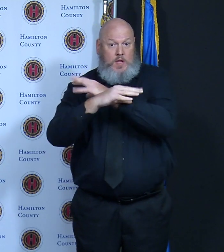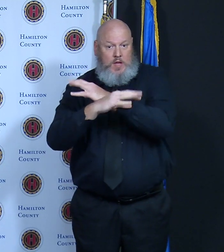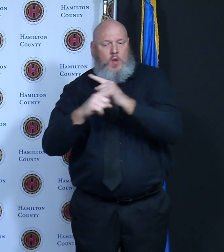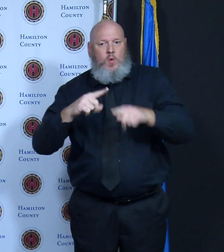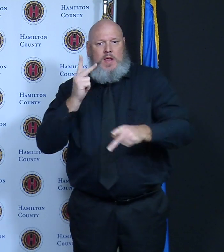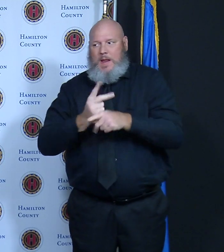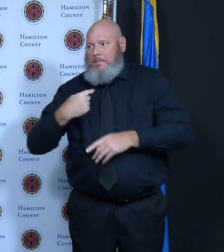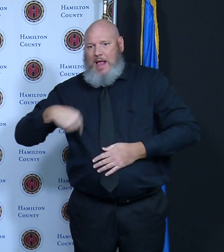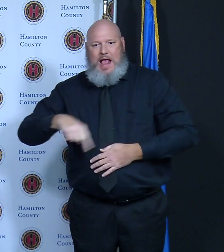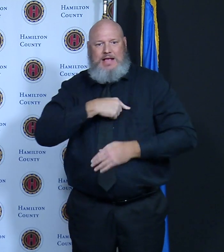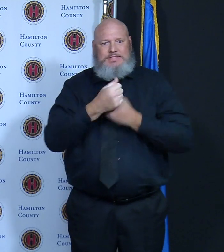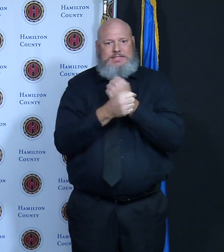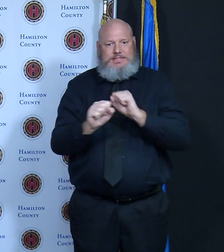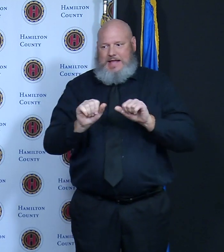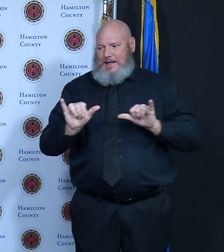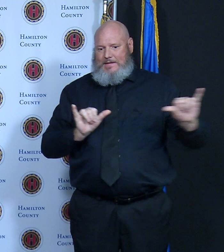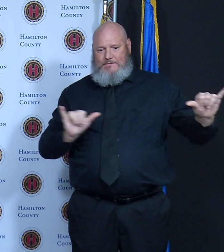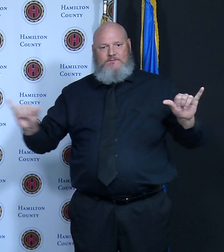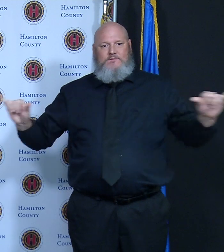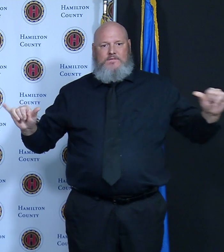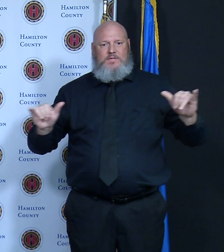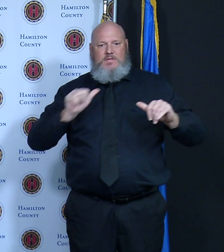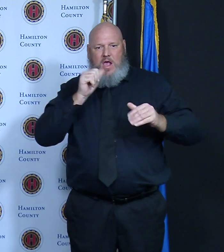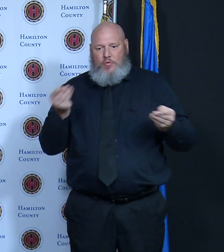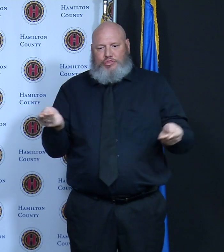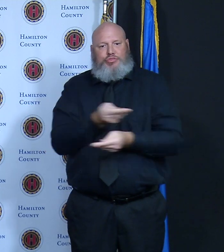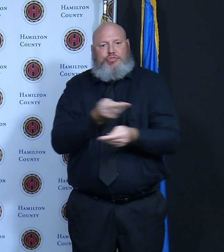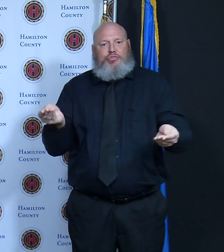other states in other countries where the virus arrived earlier than it did